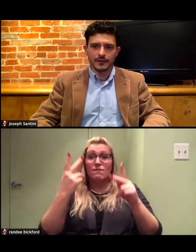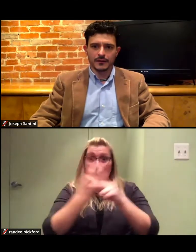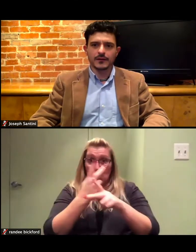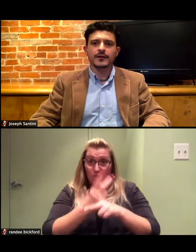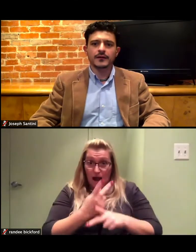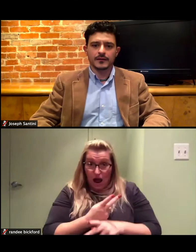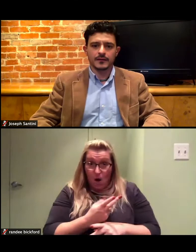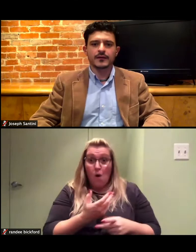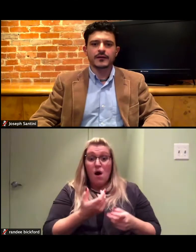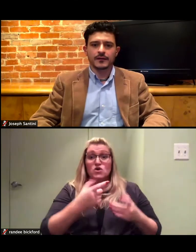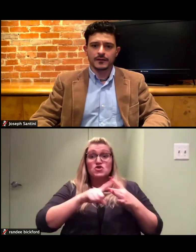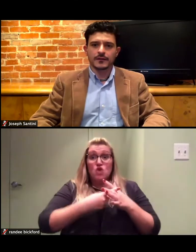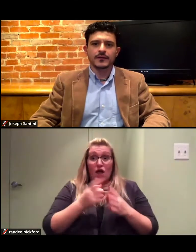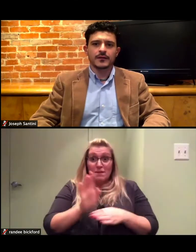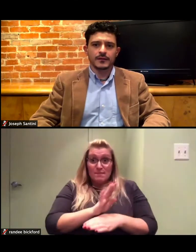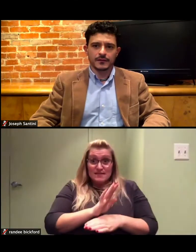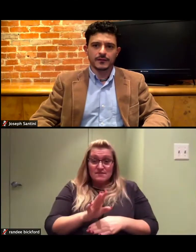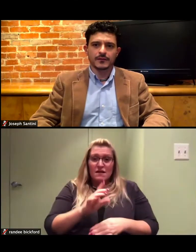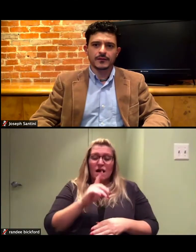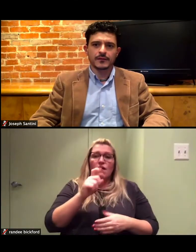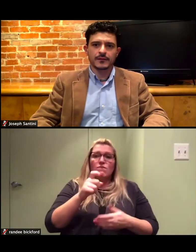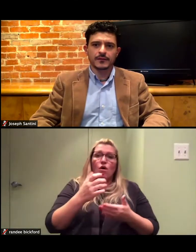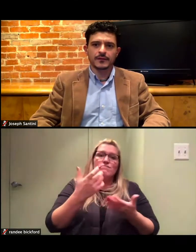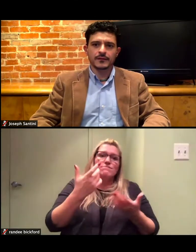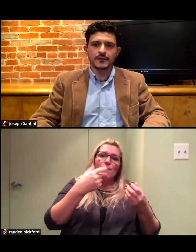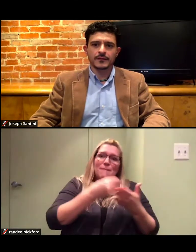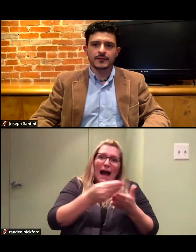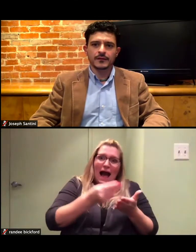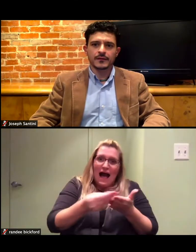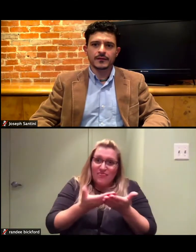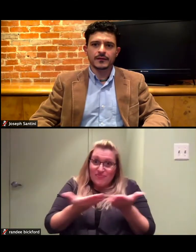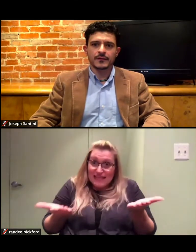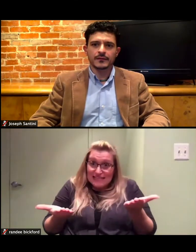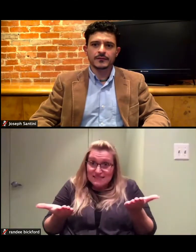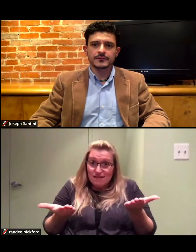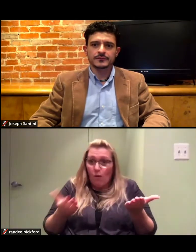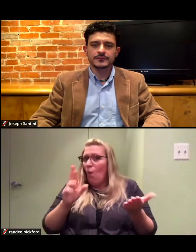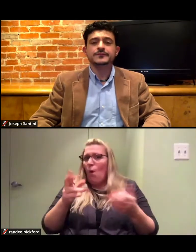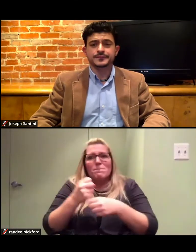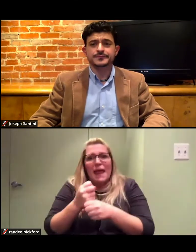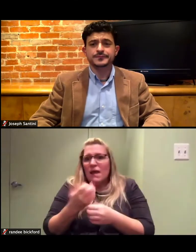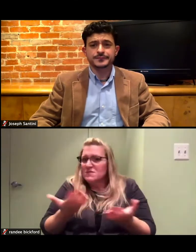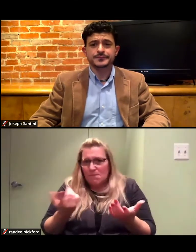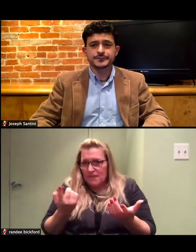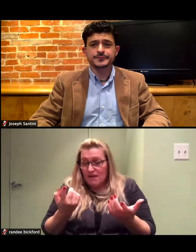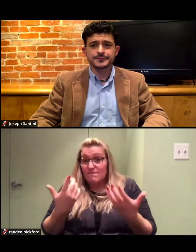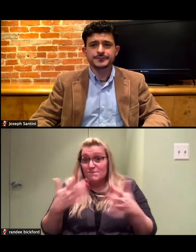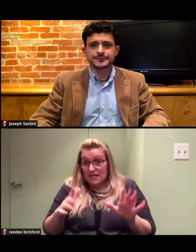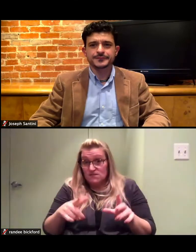market their businesses and figure out how to start a business by buying inventory